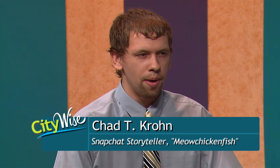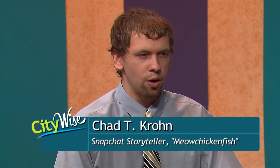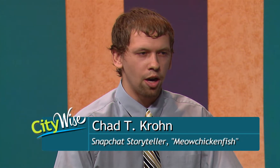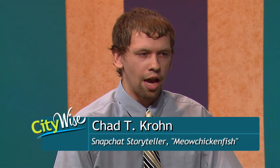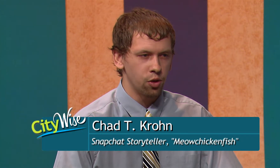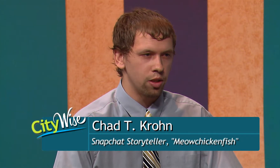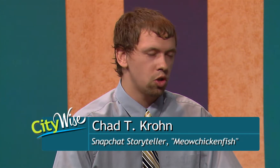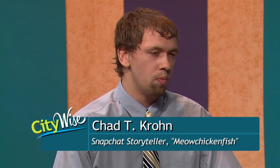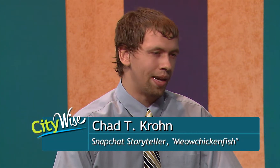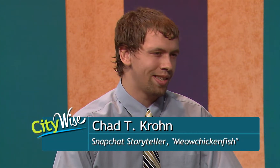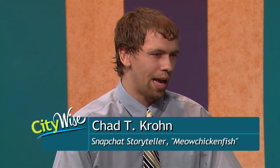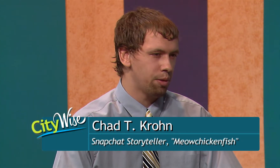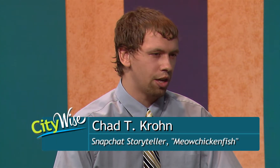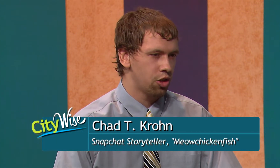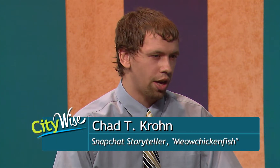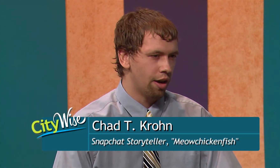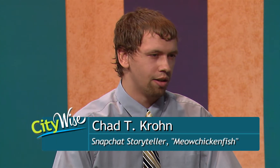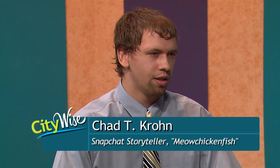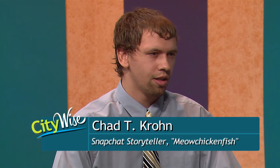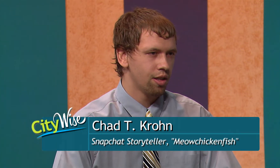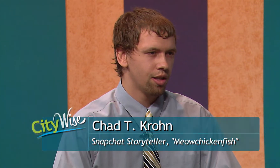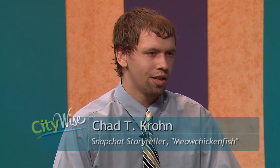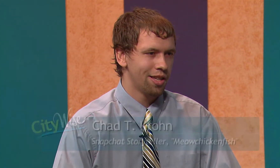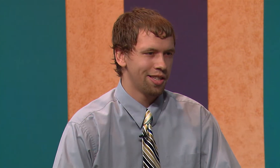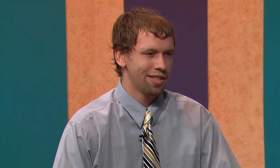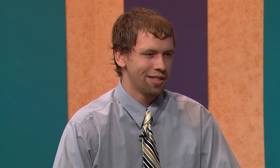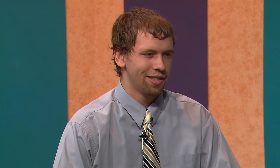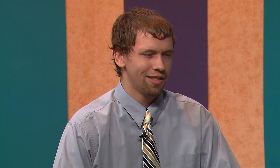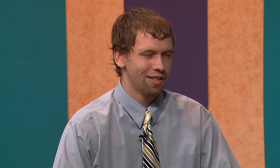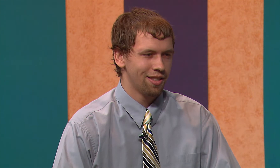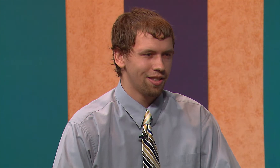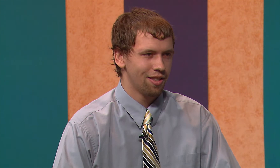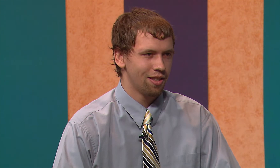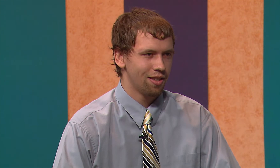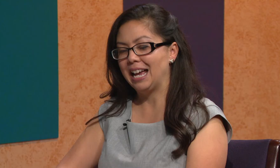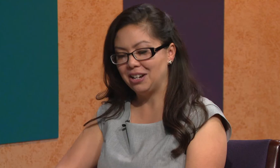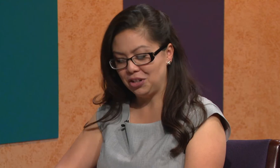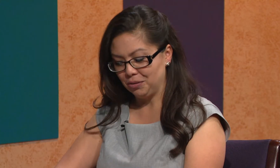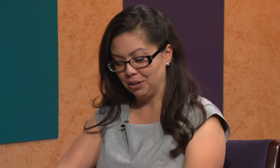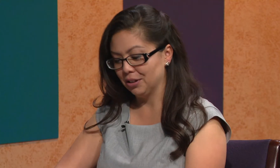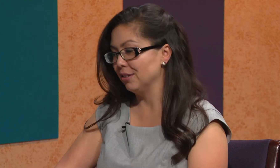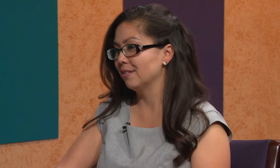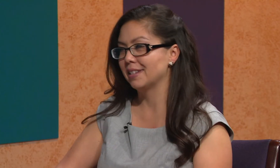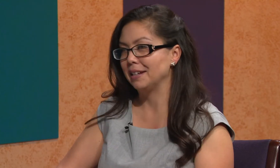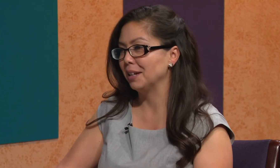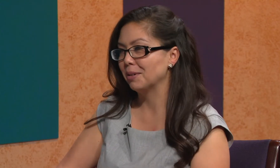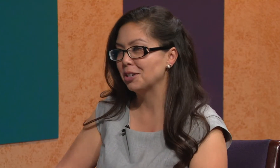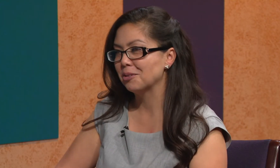barrier to entry with my snapchat channel. (Tiana) OK, how did you learn sign language?